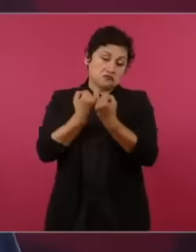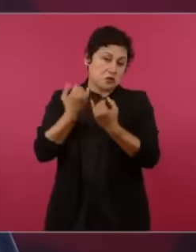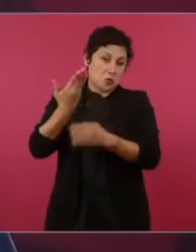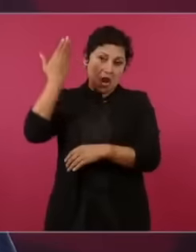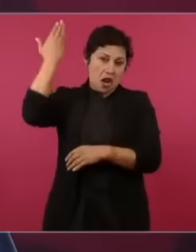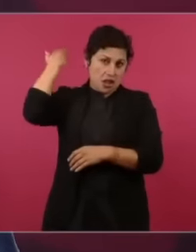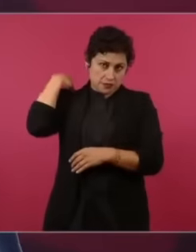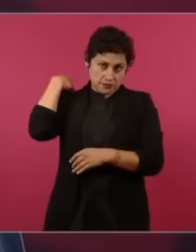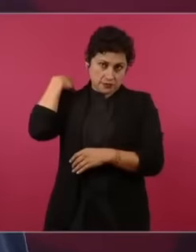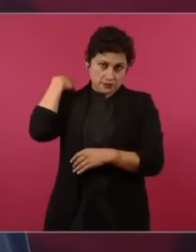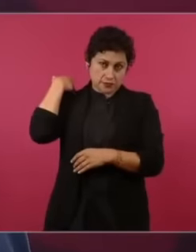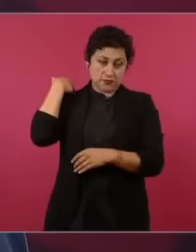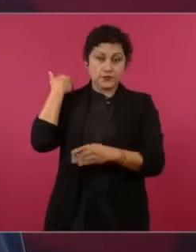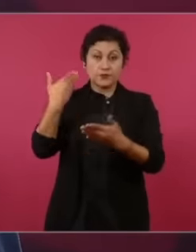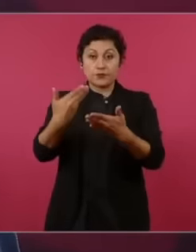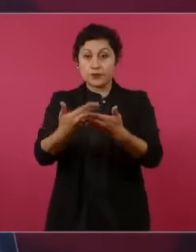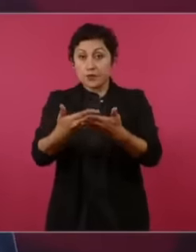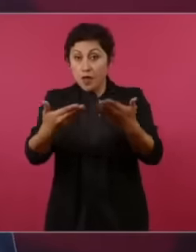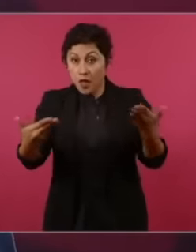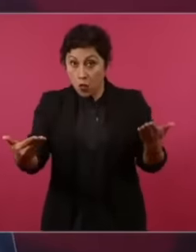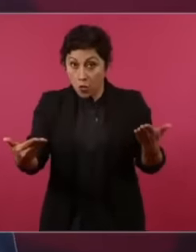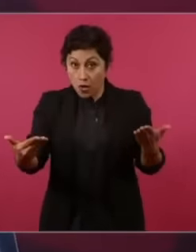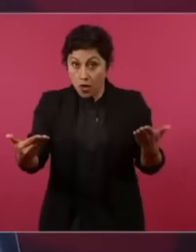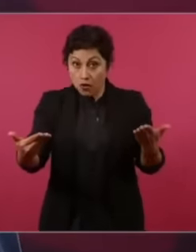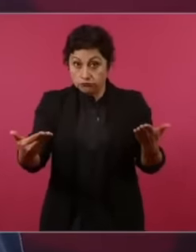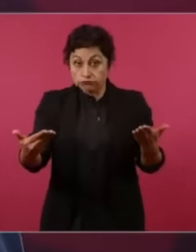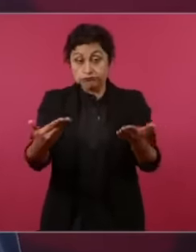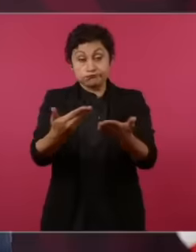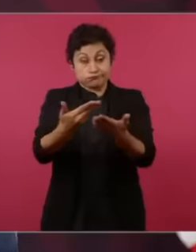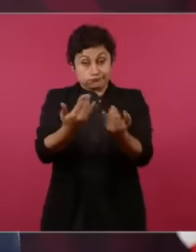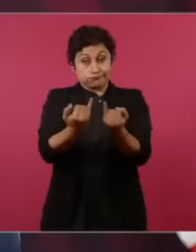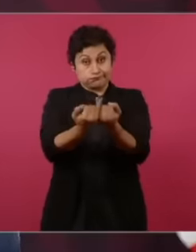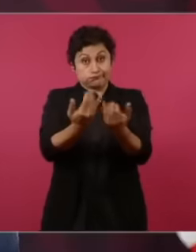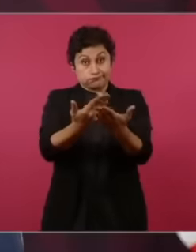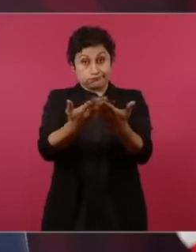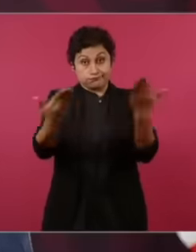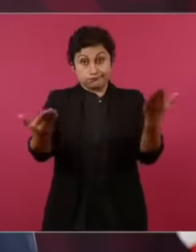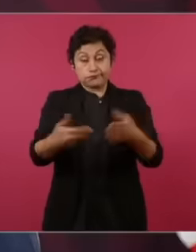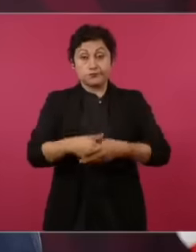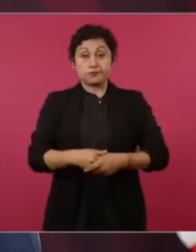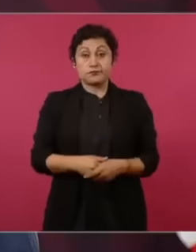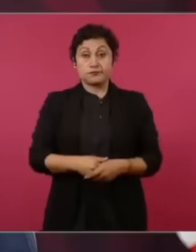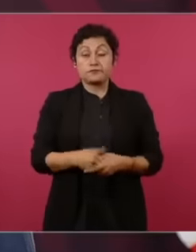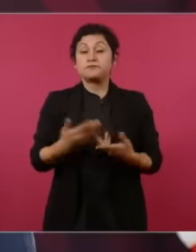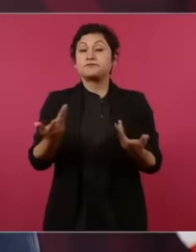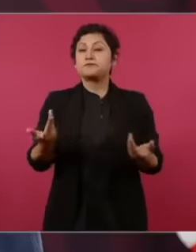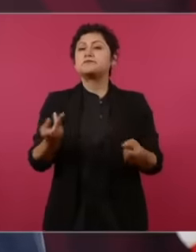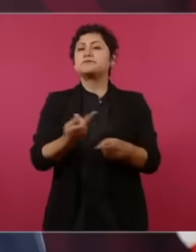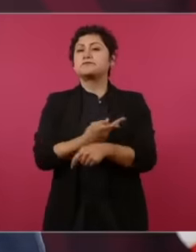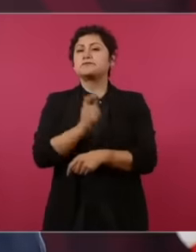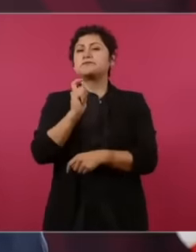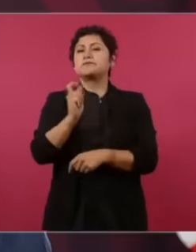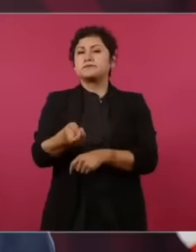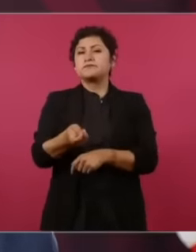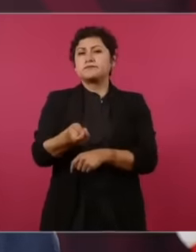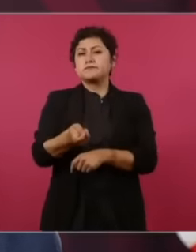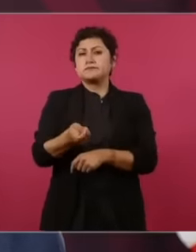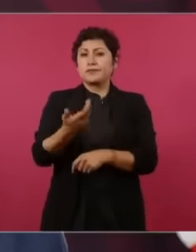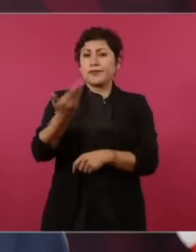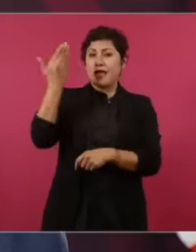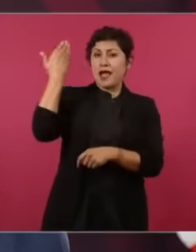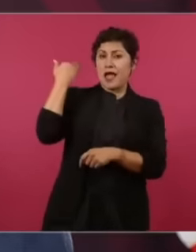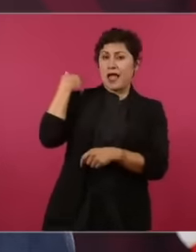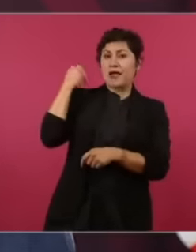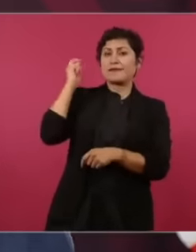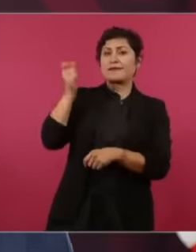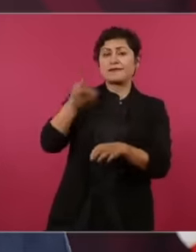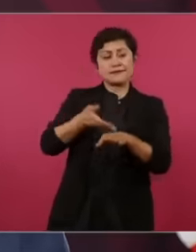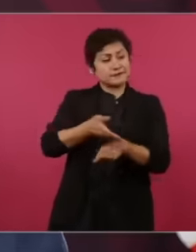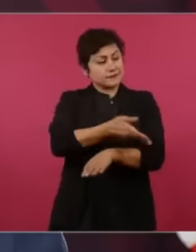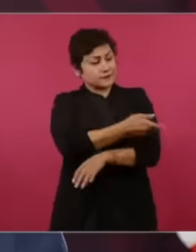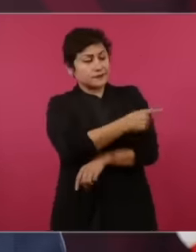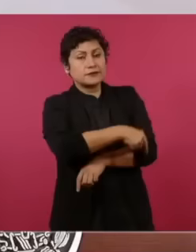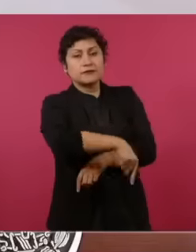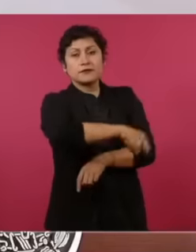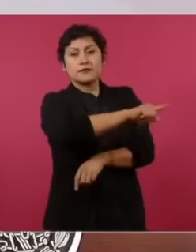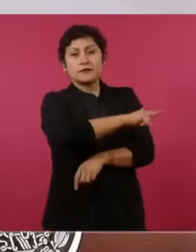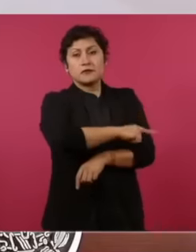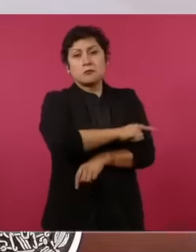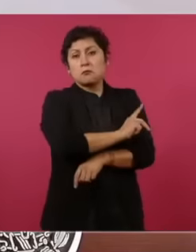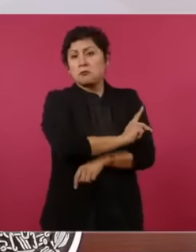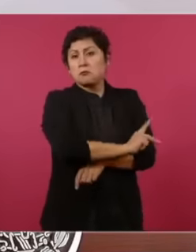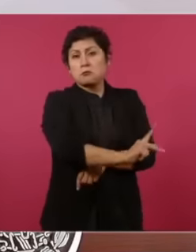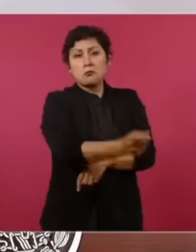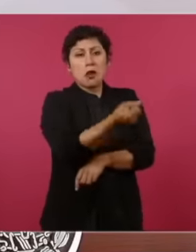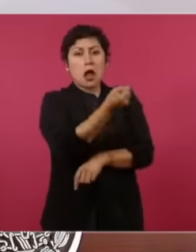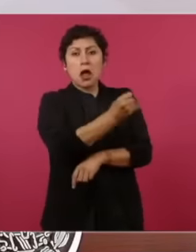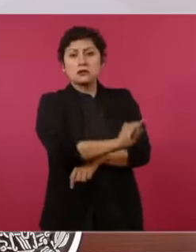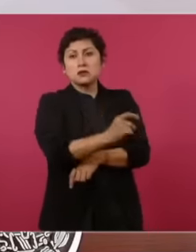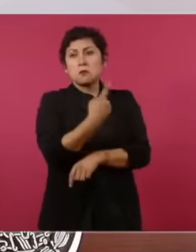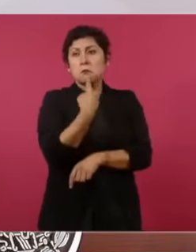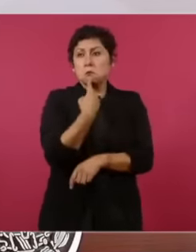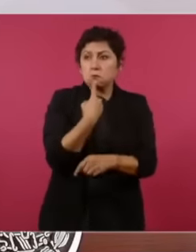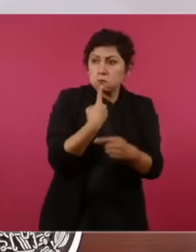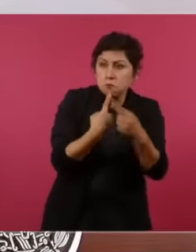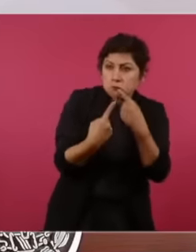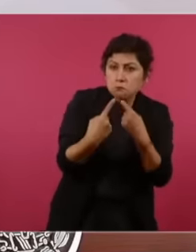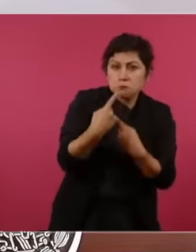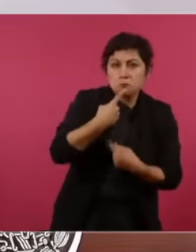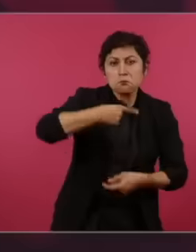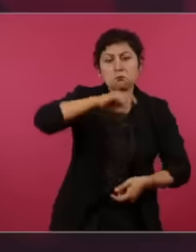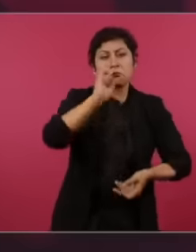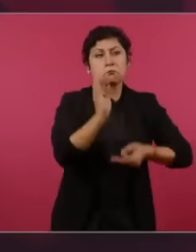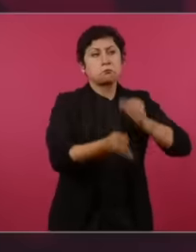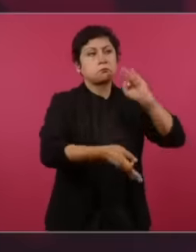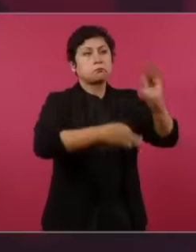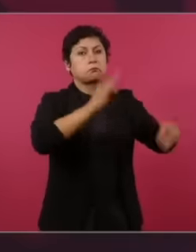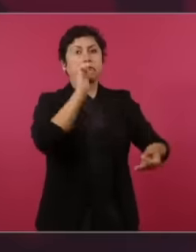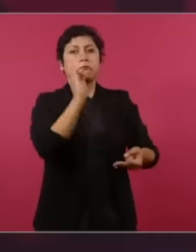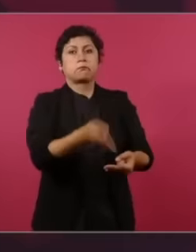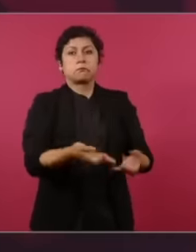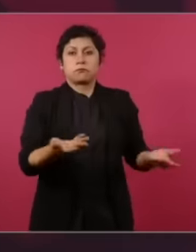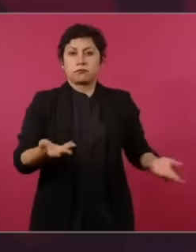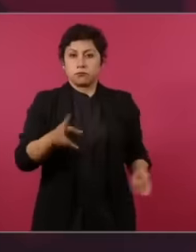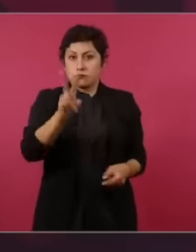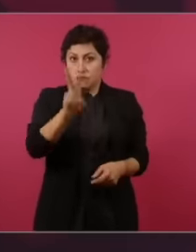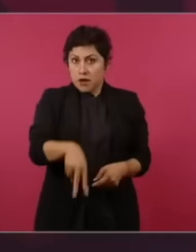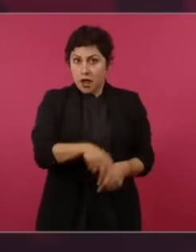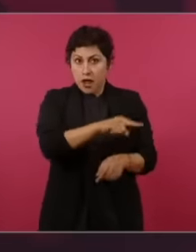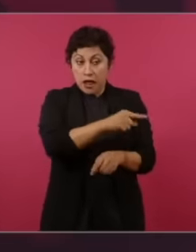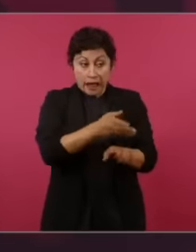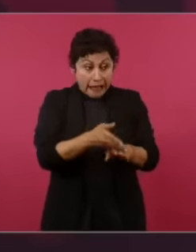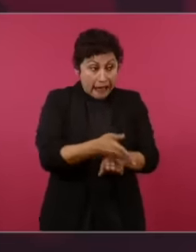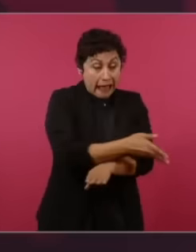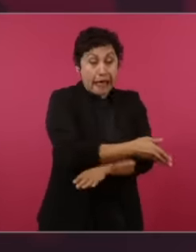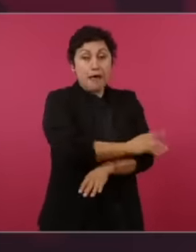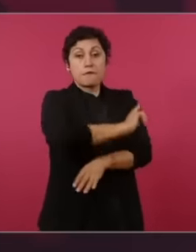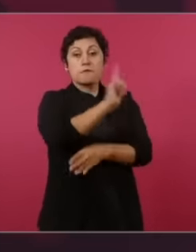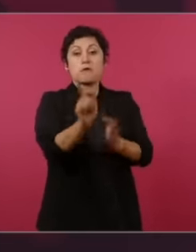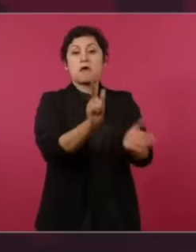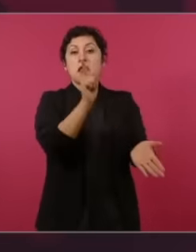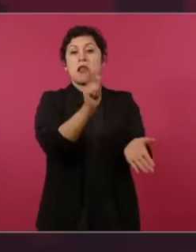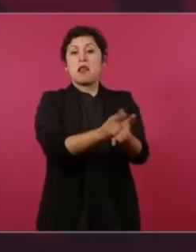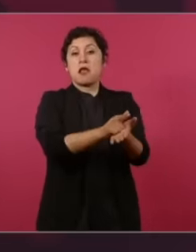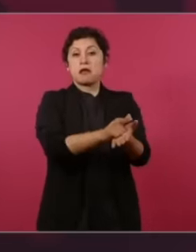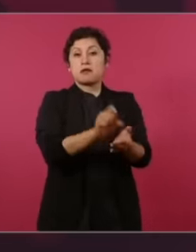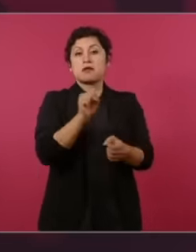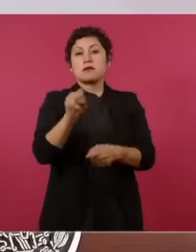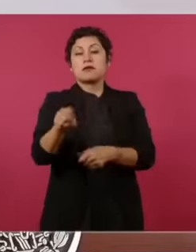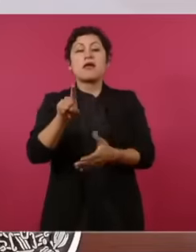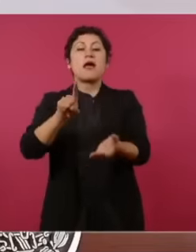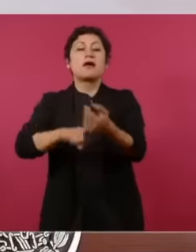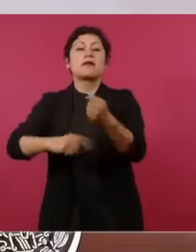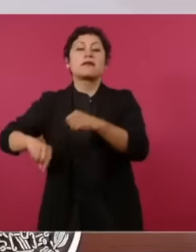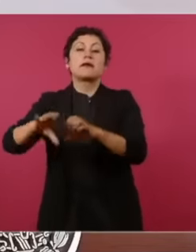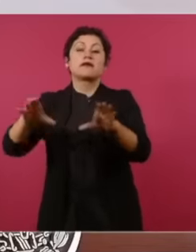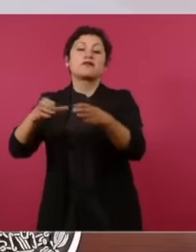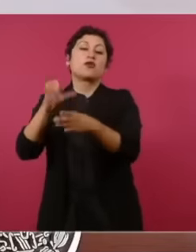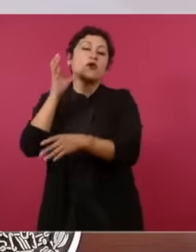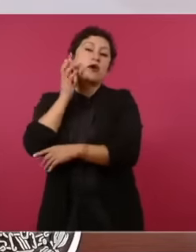now before this is what it was like They even allowed it to be legalized in Congress in the judiciary